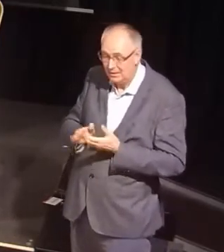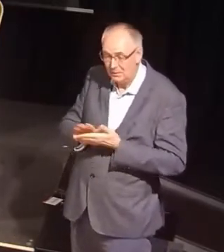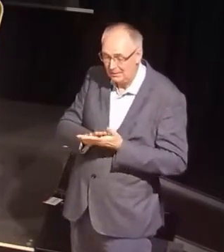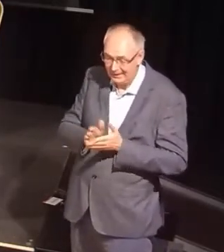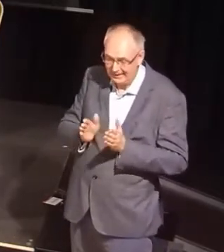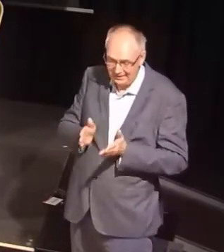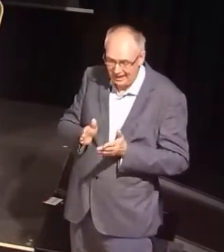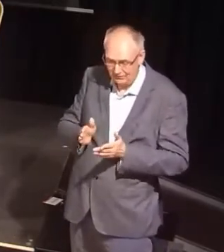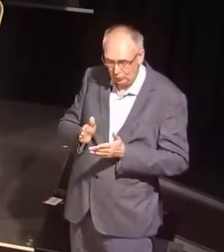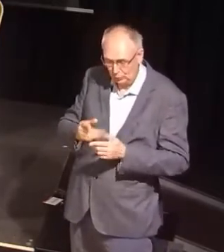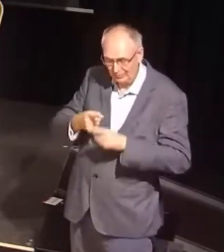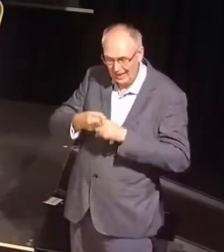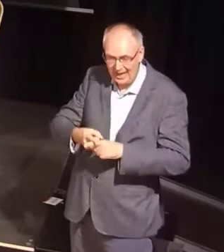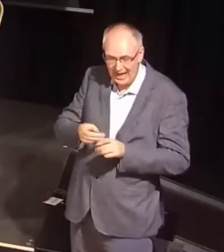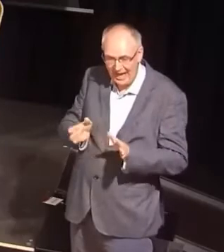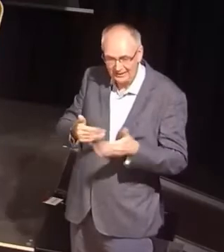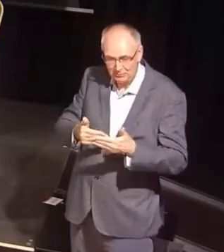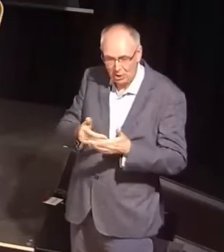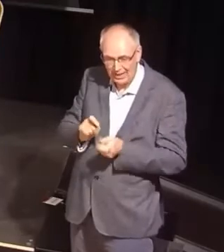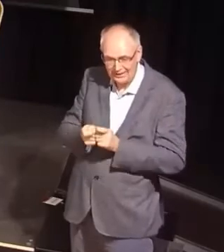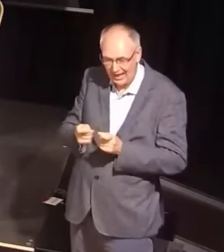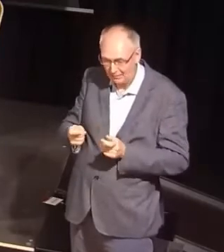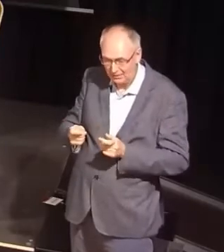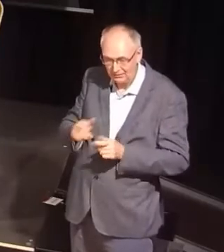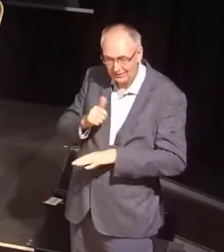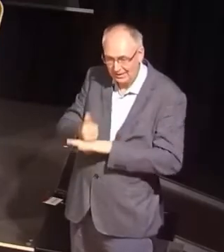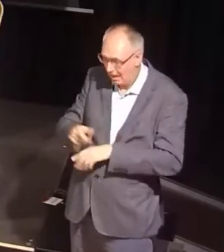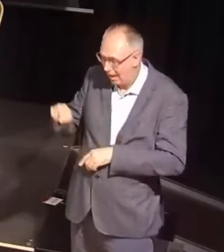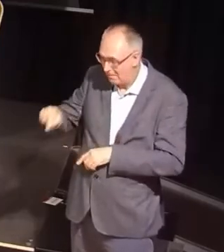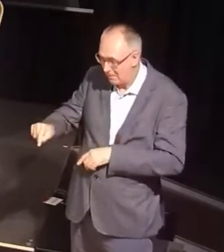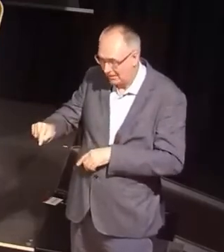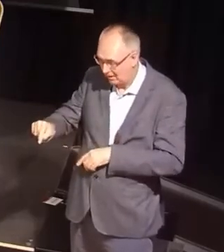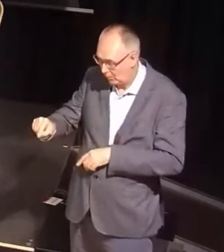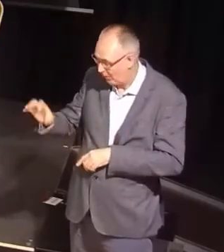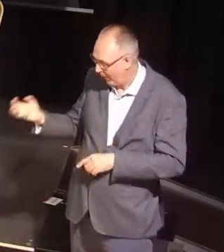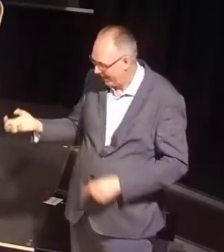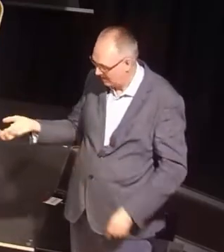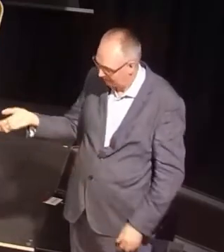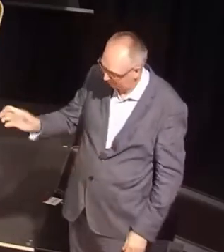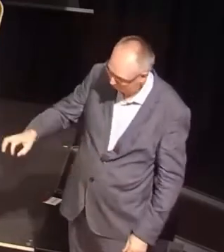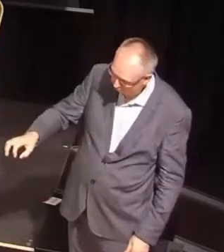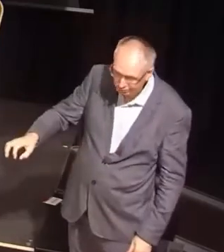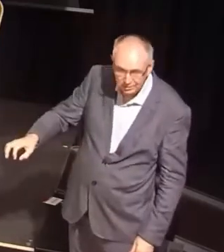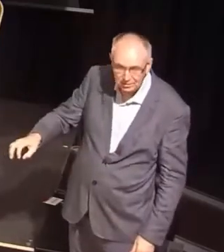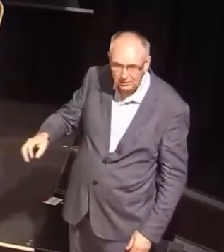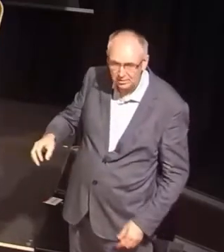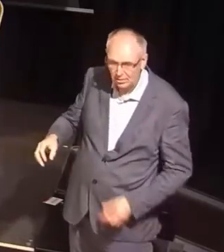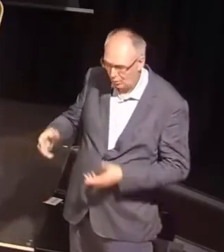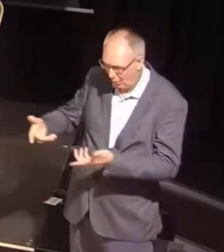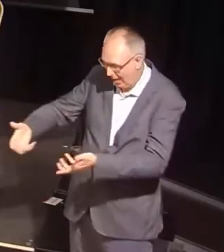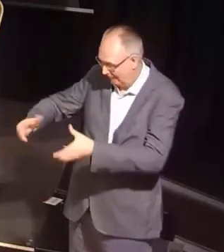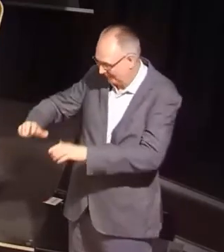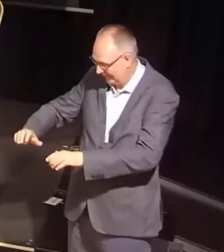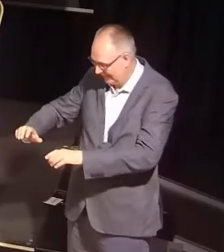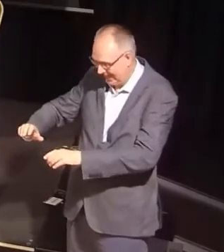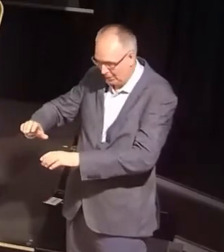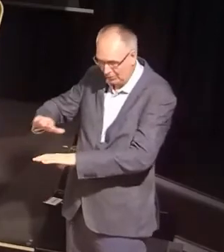on the Xbox adaptive controller, and put a weight on it or turn it upside down and put a weight on it. It's cheap but it works,